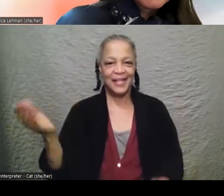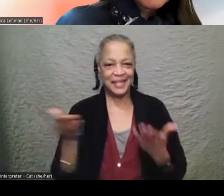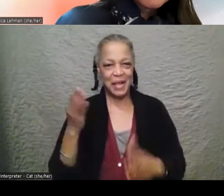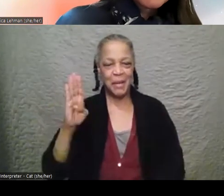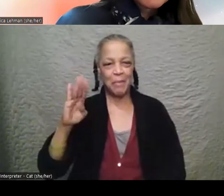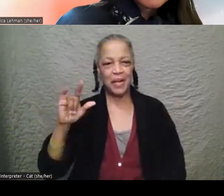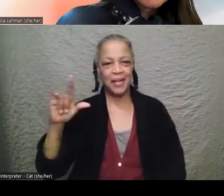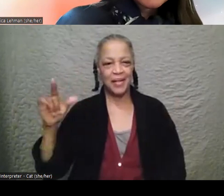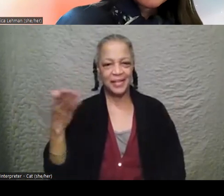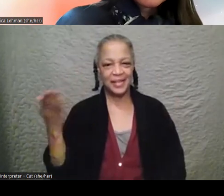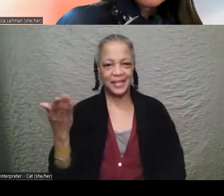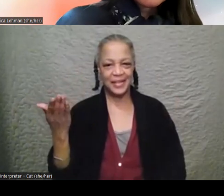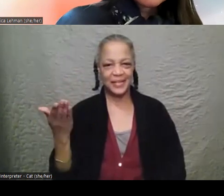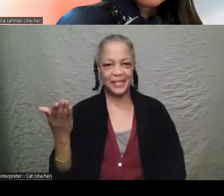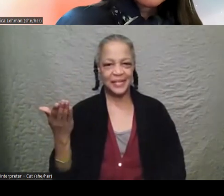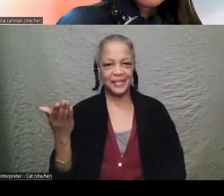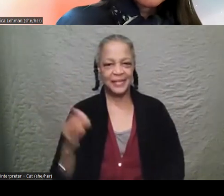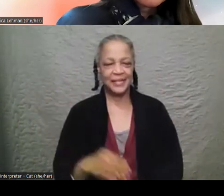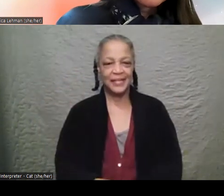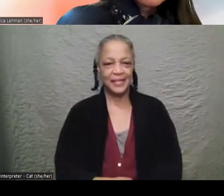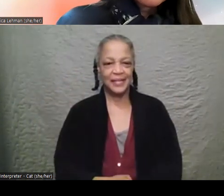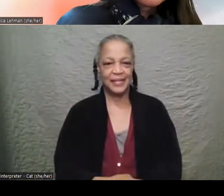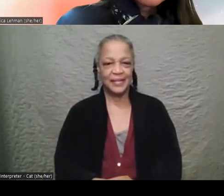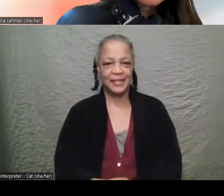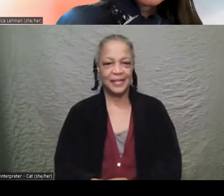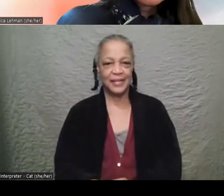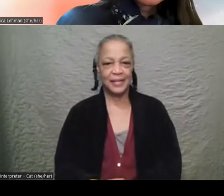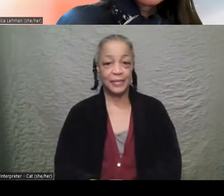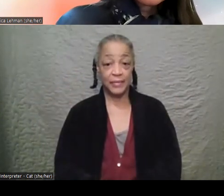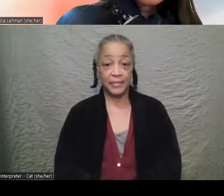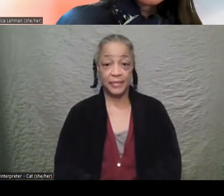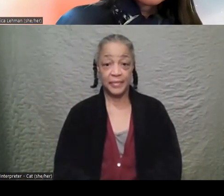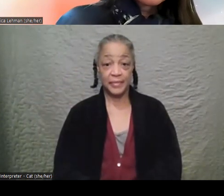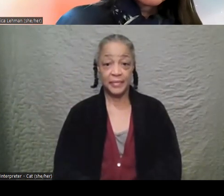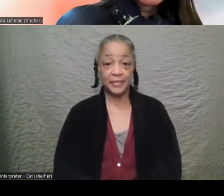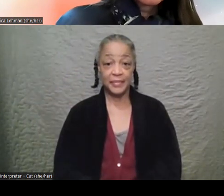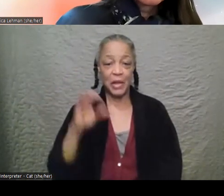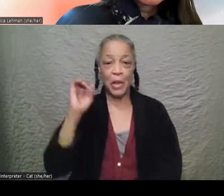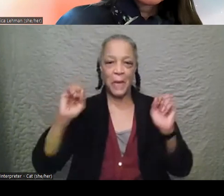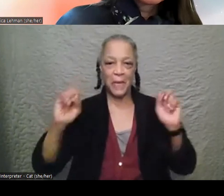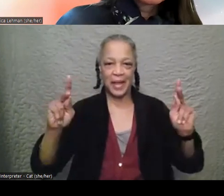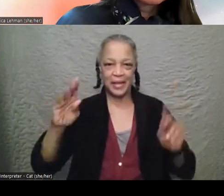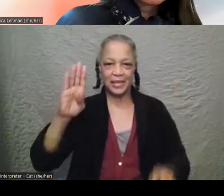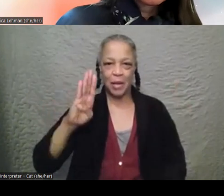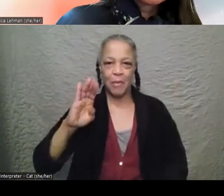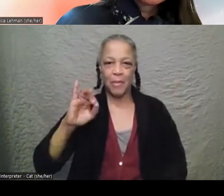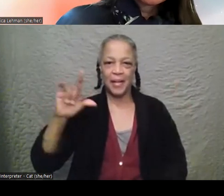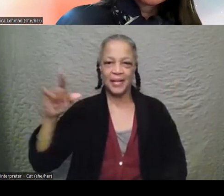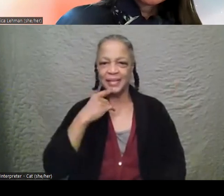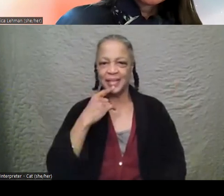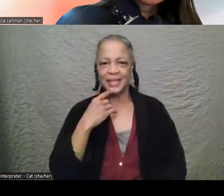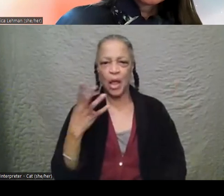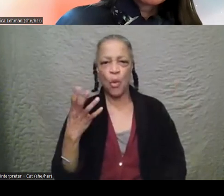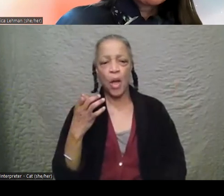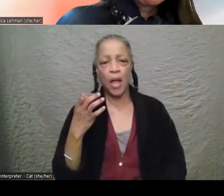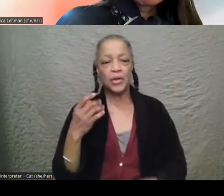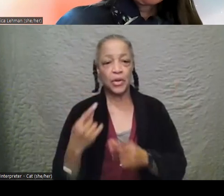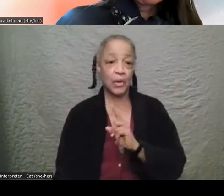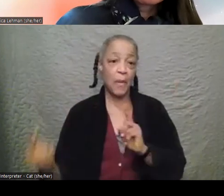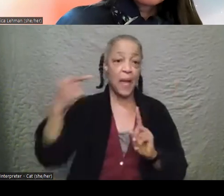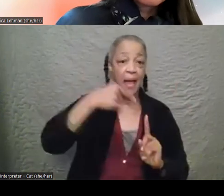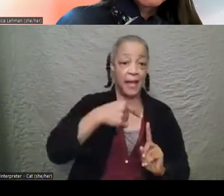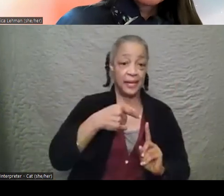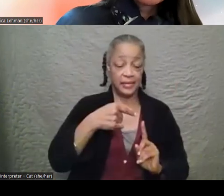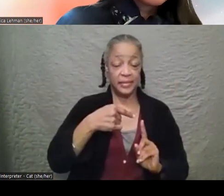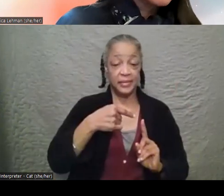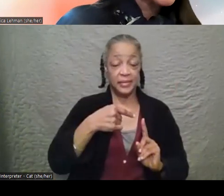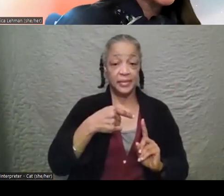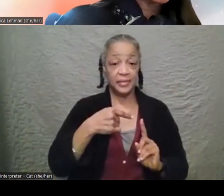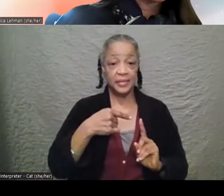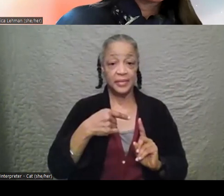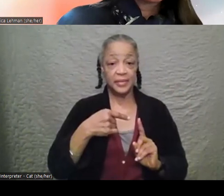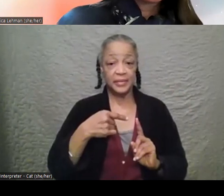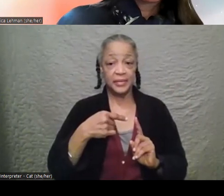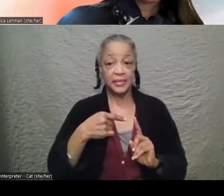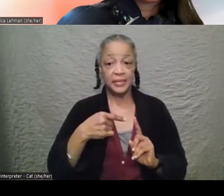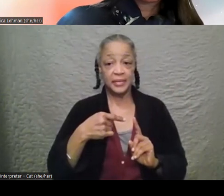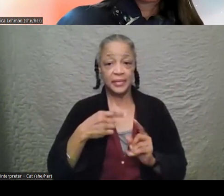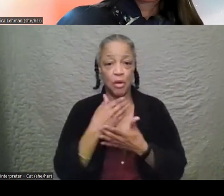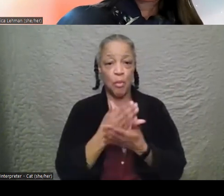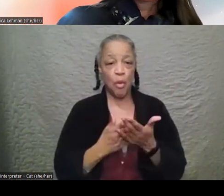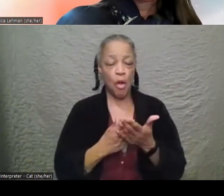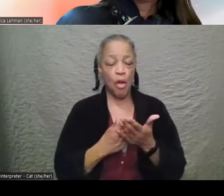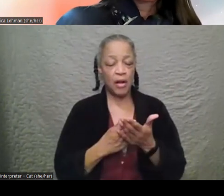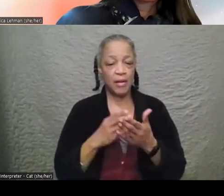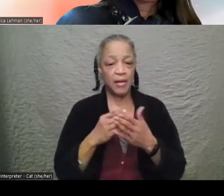I just wanted to refer back to the piece that I read about the chamber